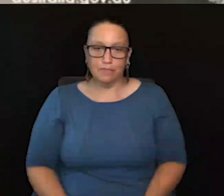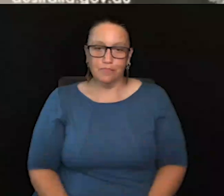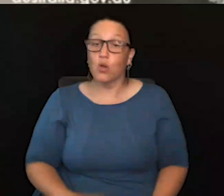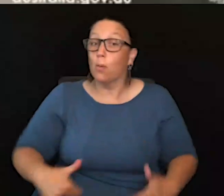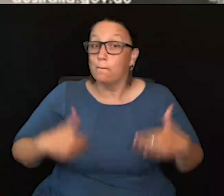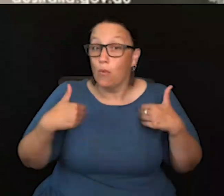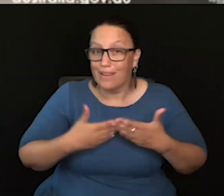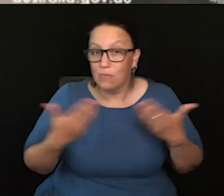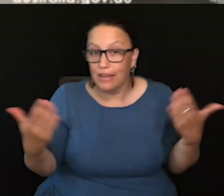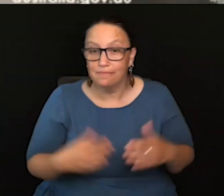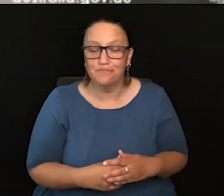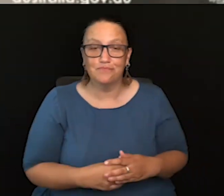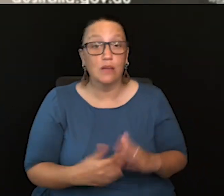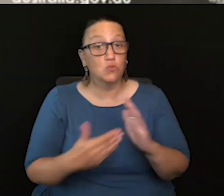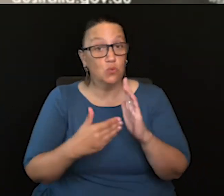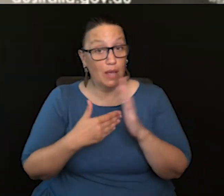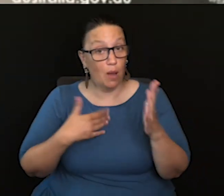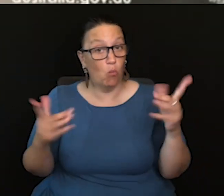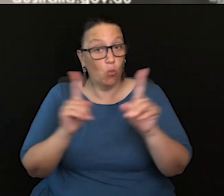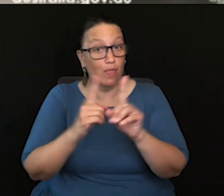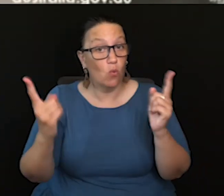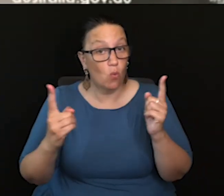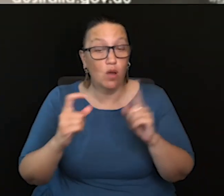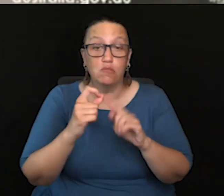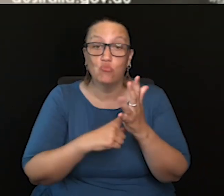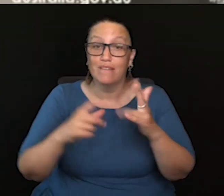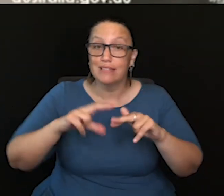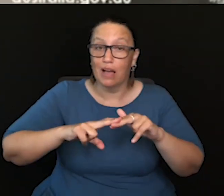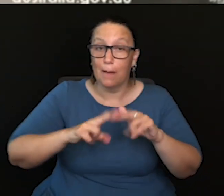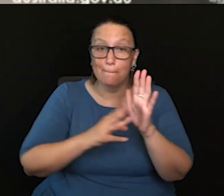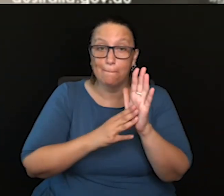Good morning, everybody. I'm pleased to be joined today by Professor Michael Kidd,